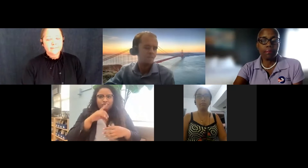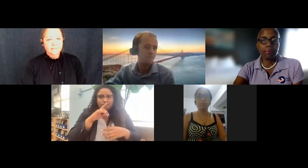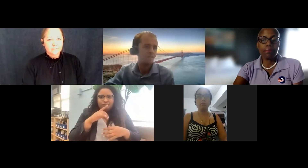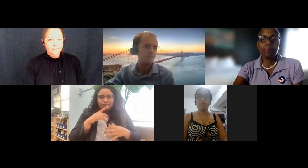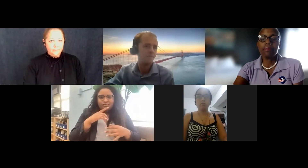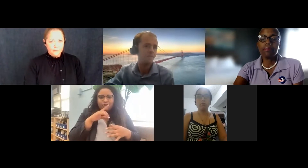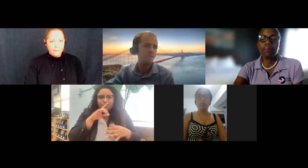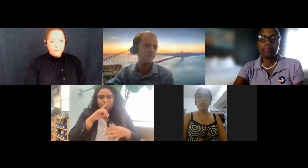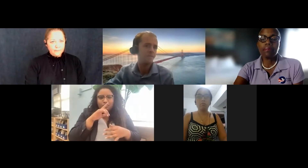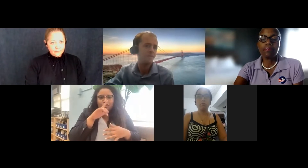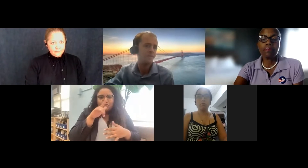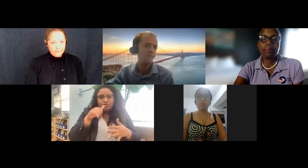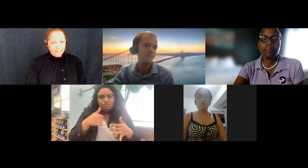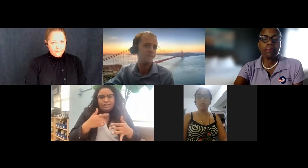Specifically, focusing with disabilities.